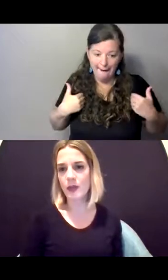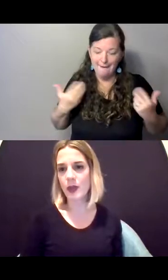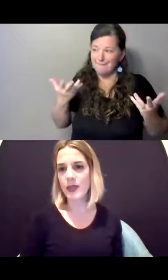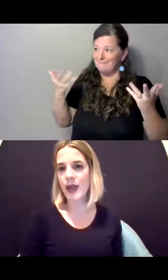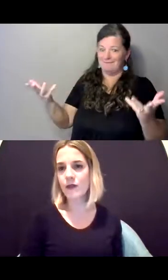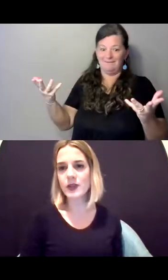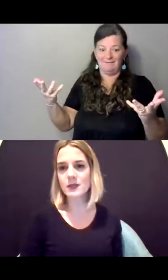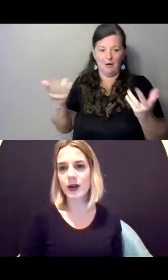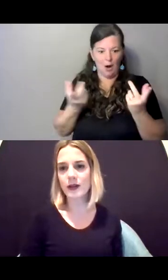Maybe they have charisma.